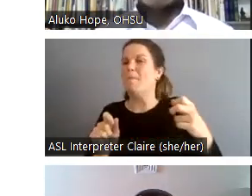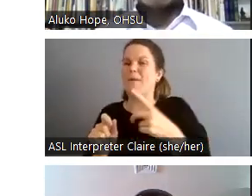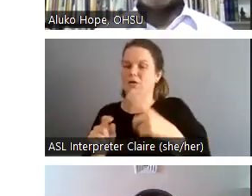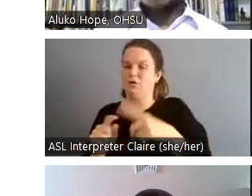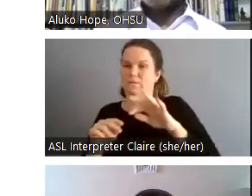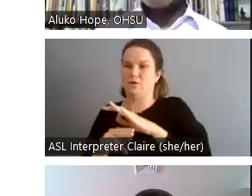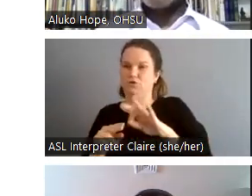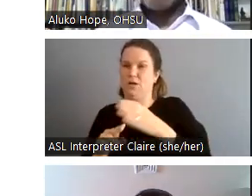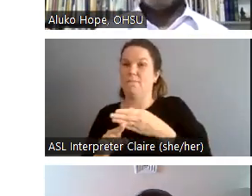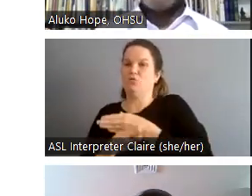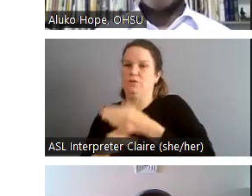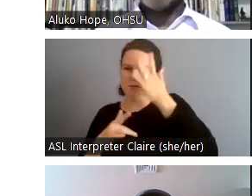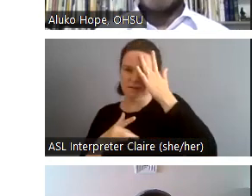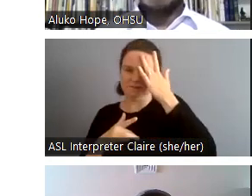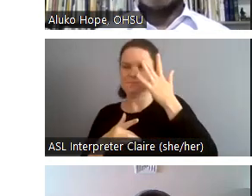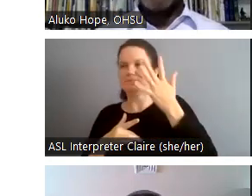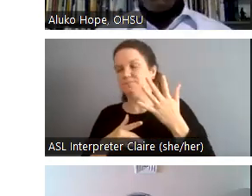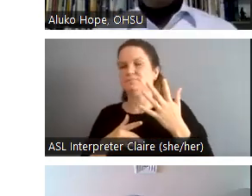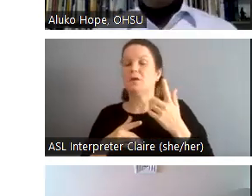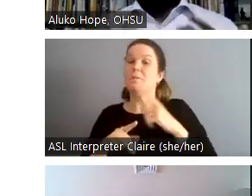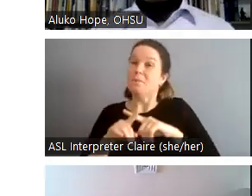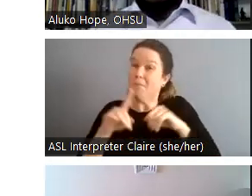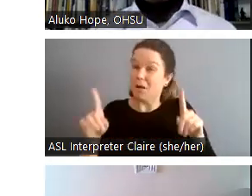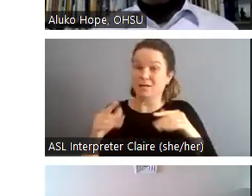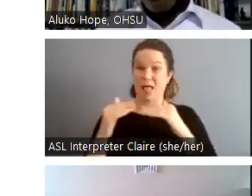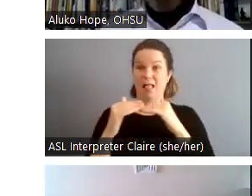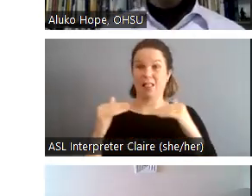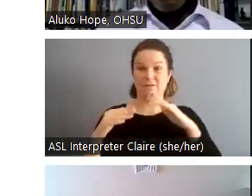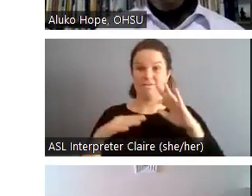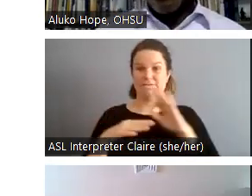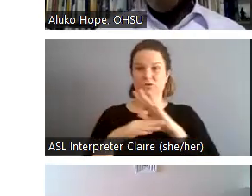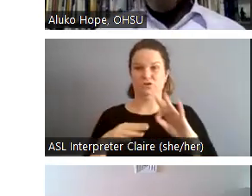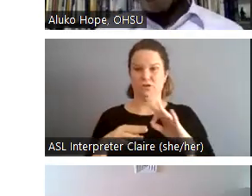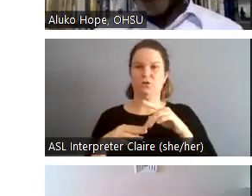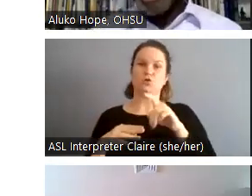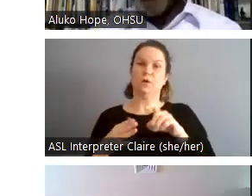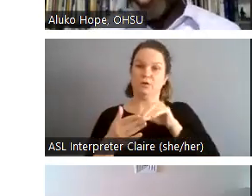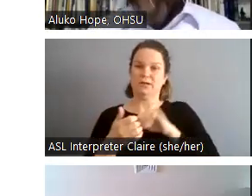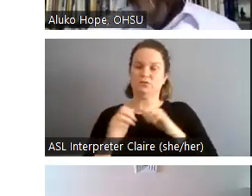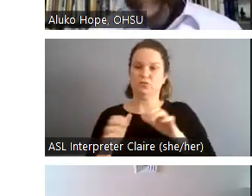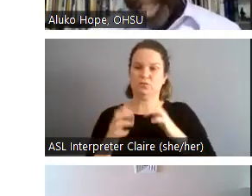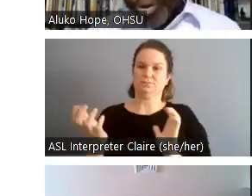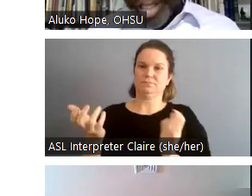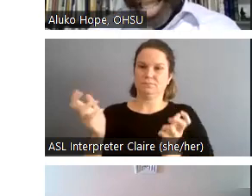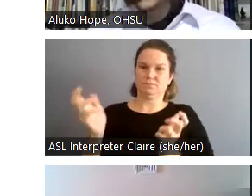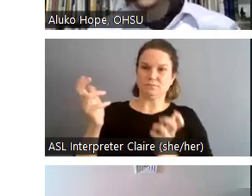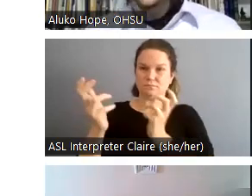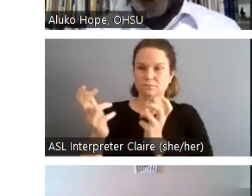when I say level of function, it might mean that you have to, as a result of having to accommodate, you might have to